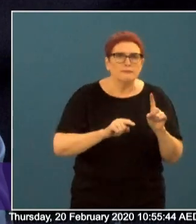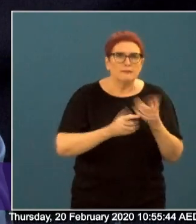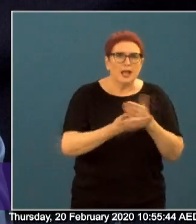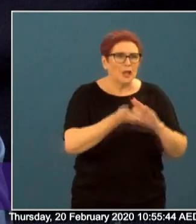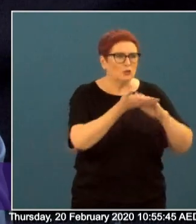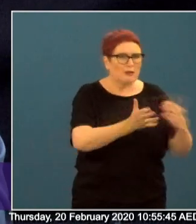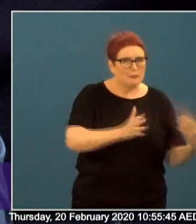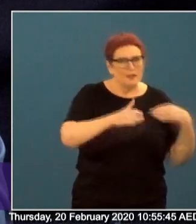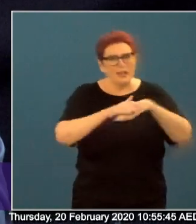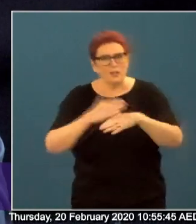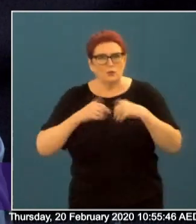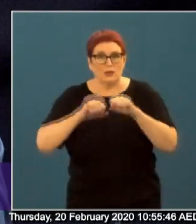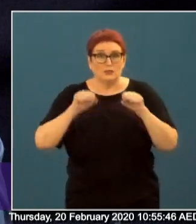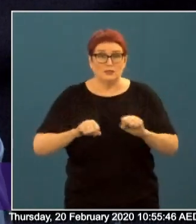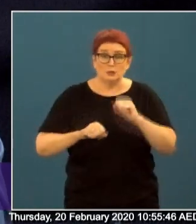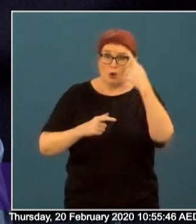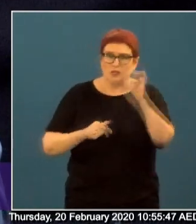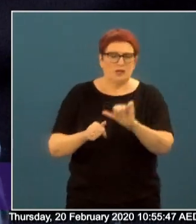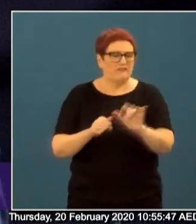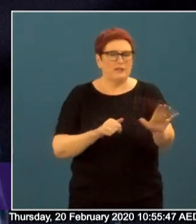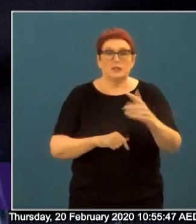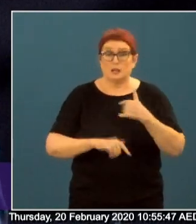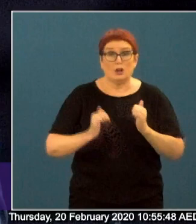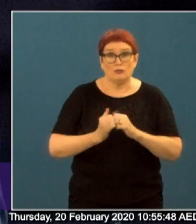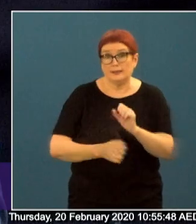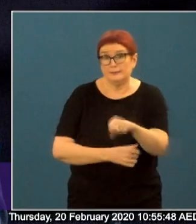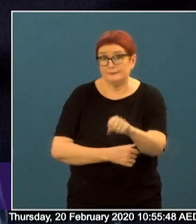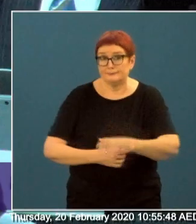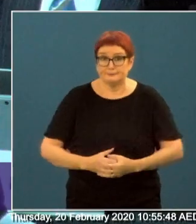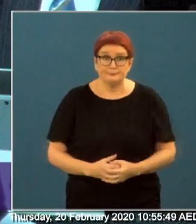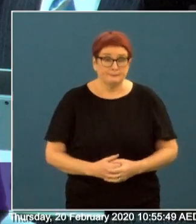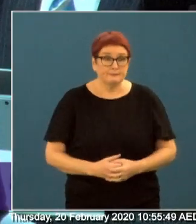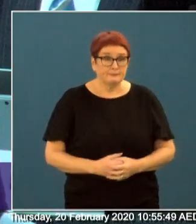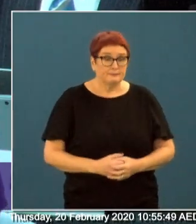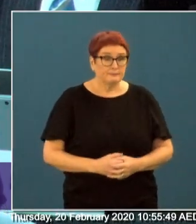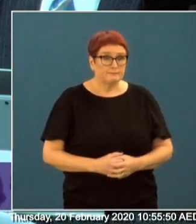So I think that's a great suggestion. Thank you. MS EASTMAN: So to autism.